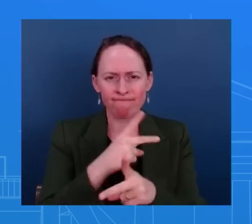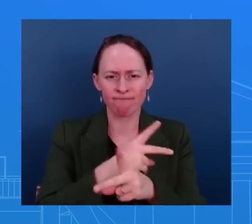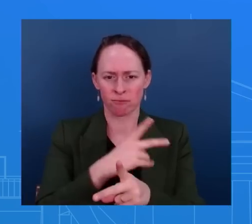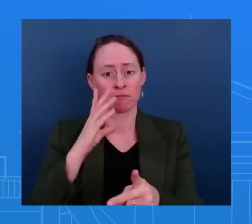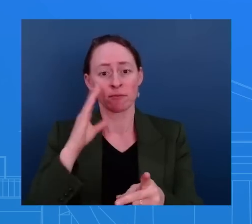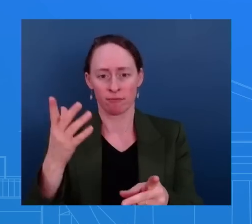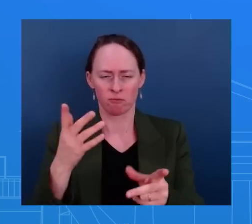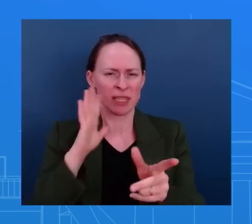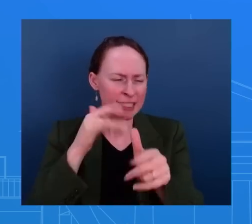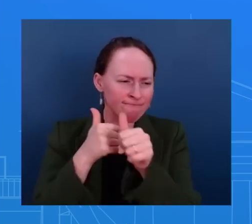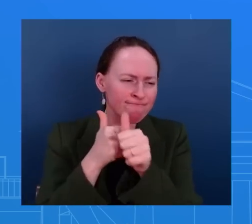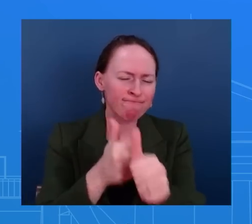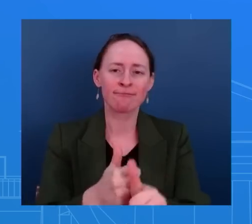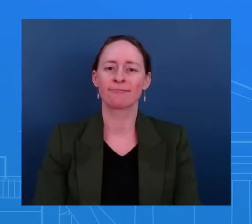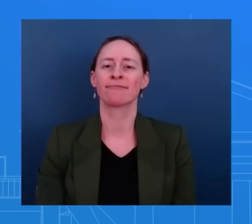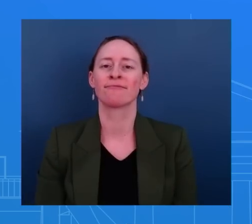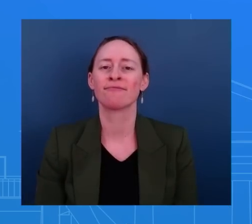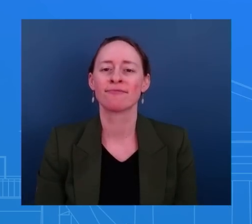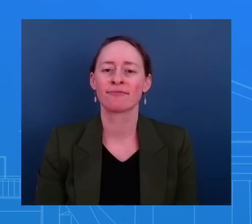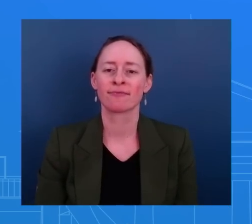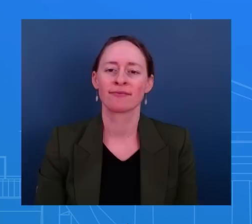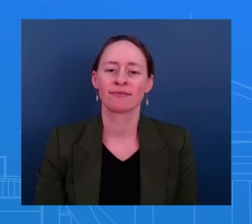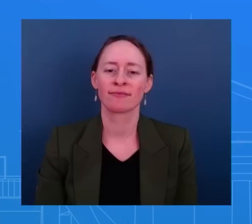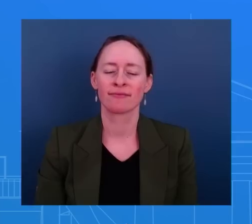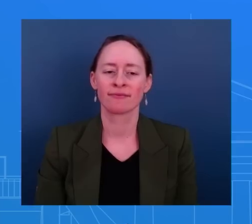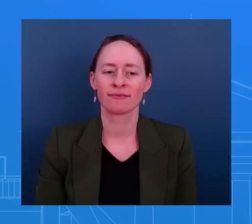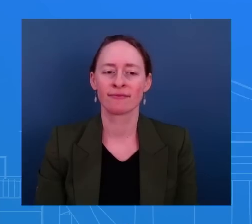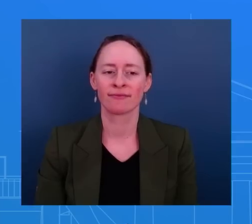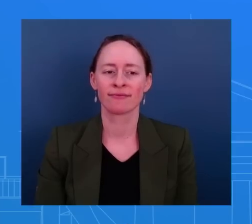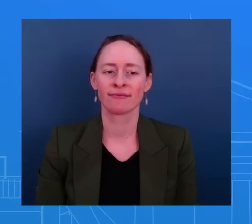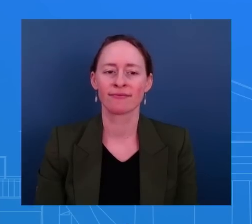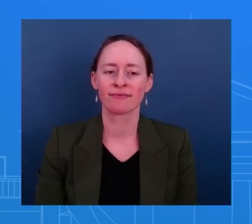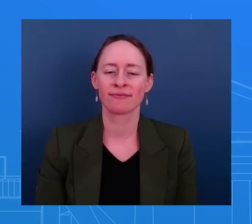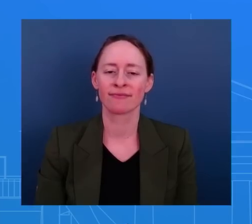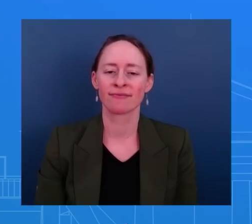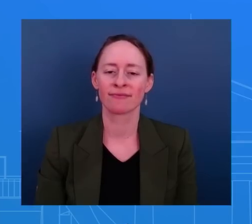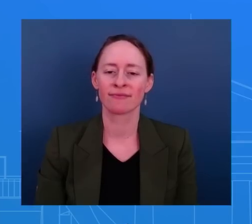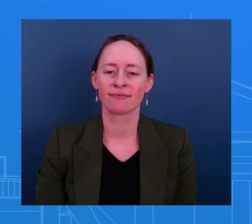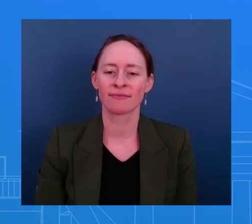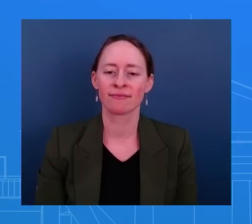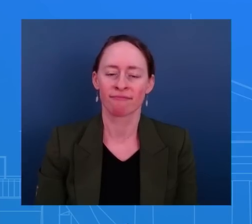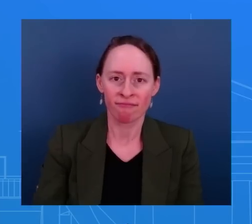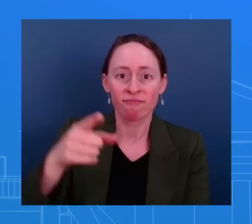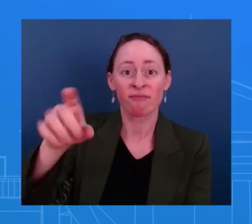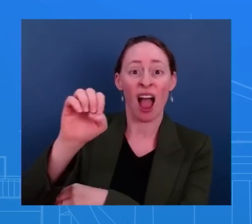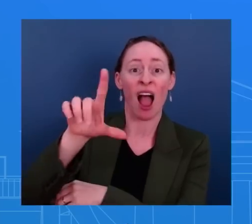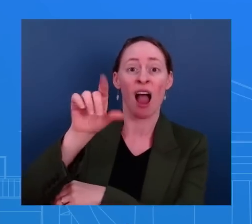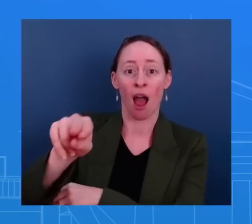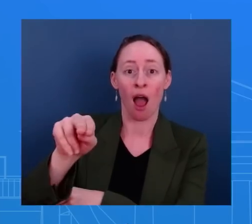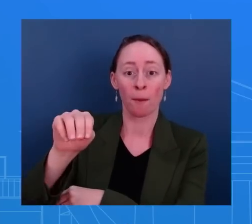The Press: You're fine. I have one more. Ms. Jean-Pierre: No, go ahead. The Press: Elon Musk is slated to interview Donald Trump tomor- tonight on -- on X.